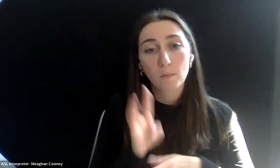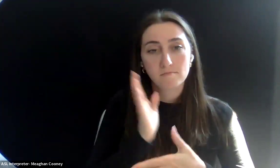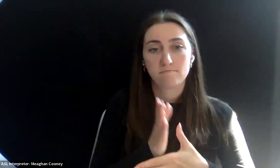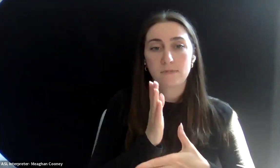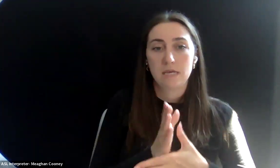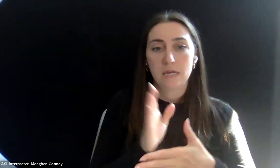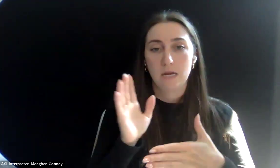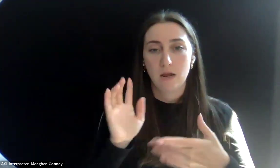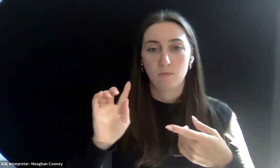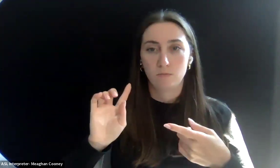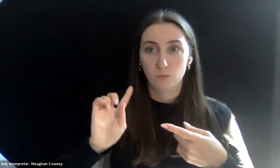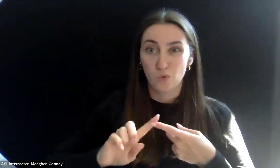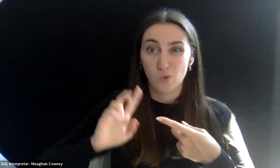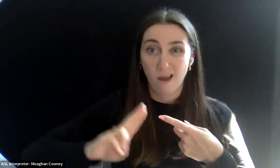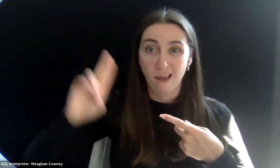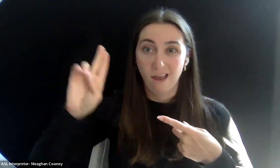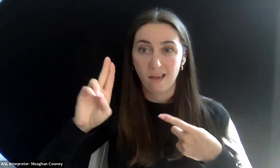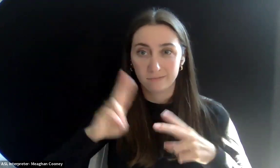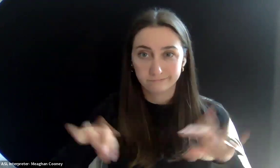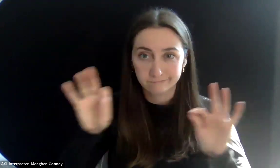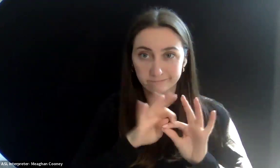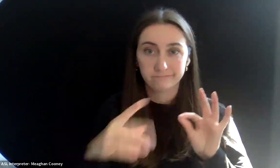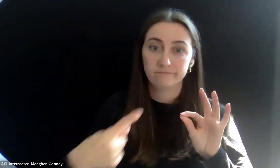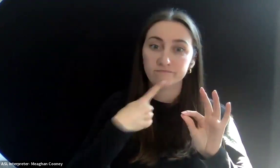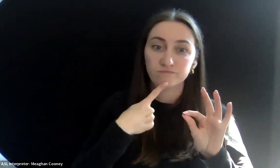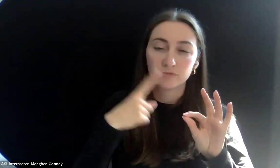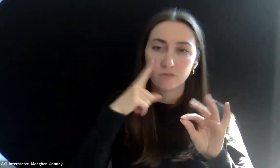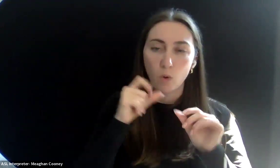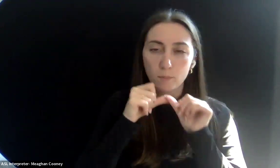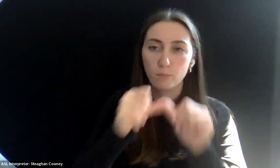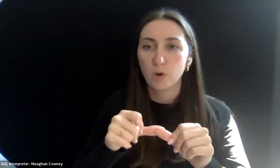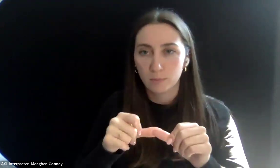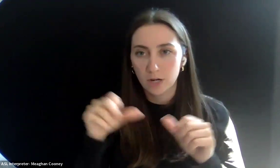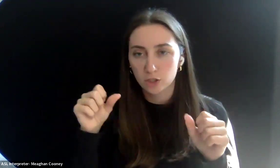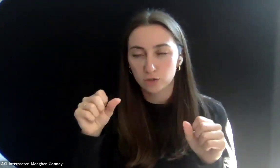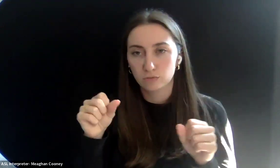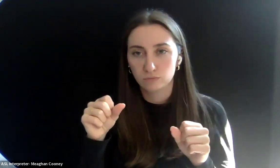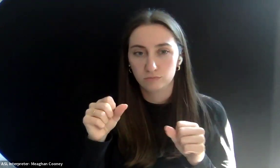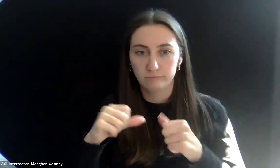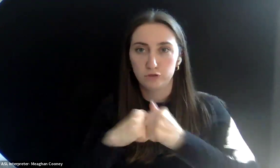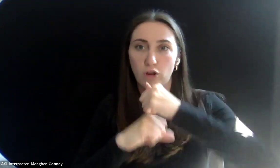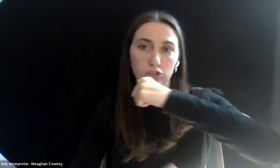of default for most permanent structures that are not intended to be temporary in nature.